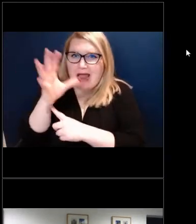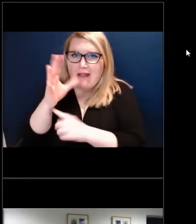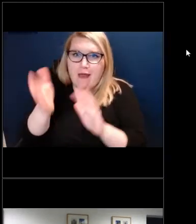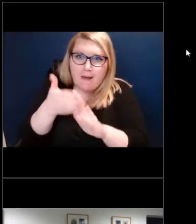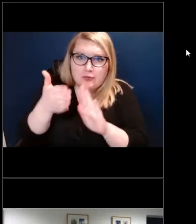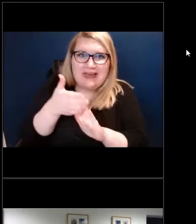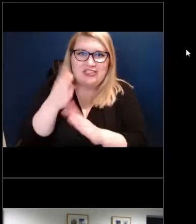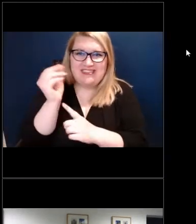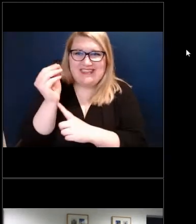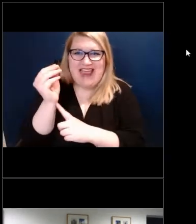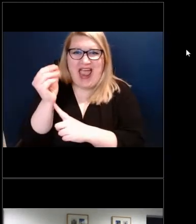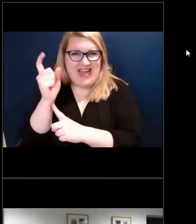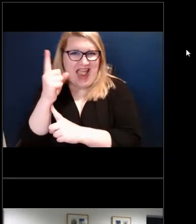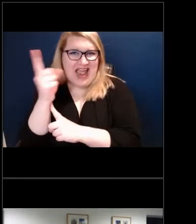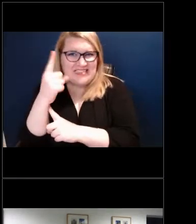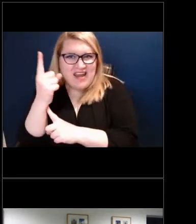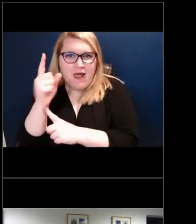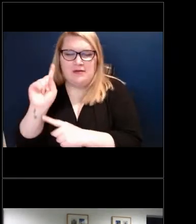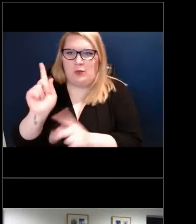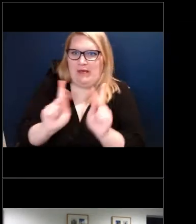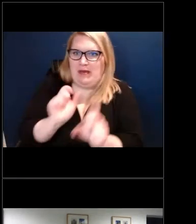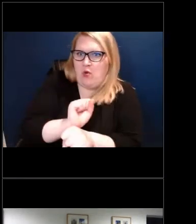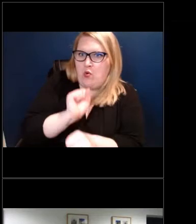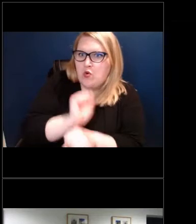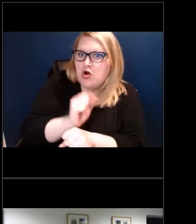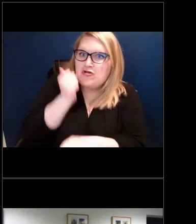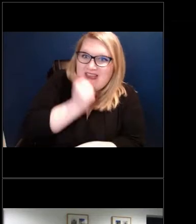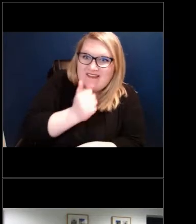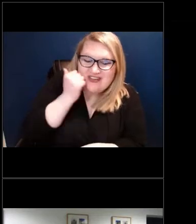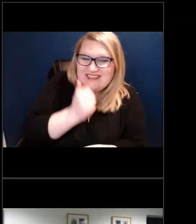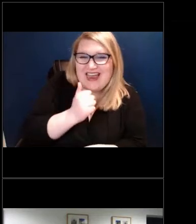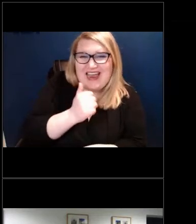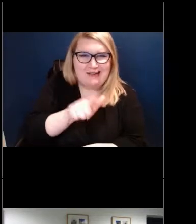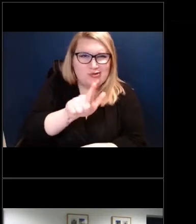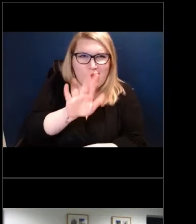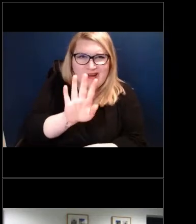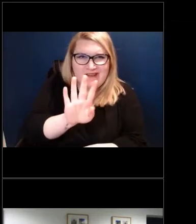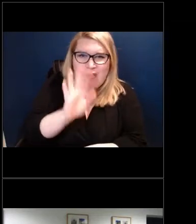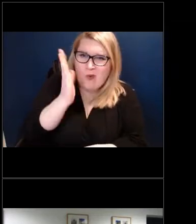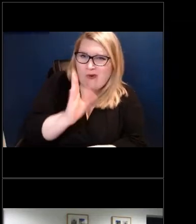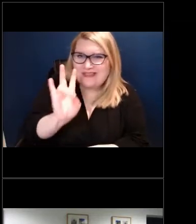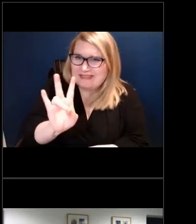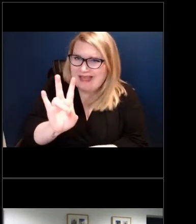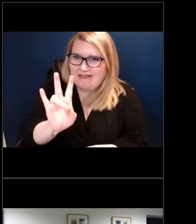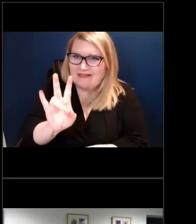where our people are working 24 hours a day seven days a week. Over your Chris.